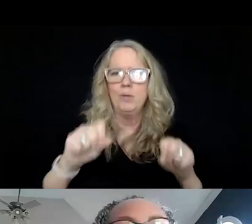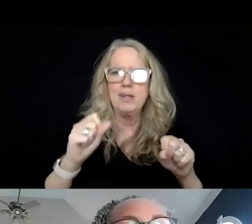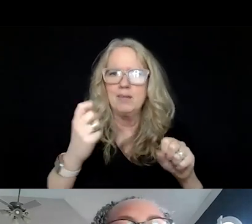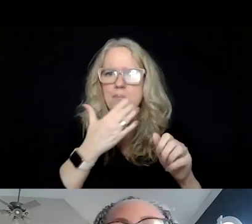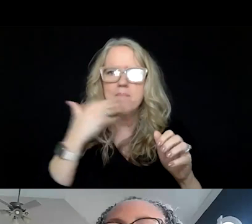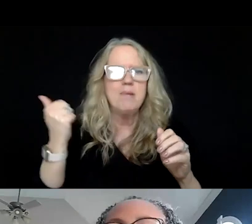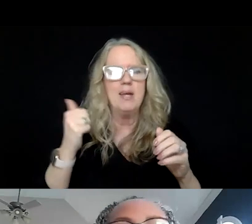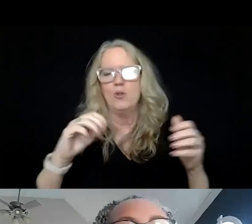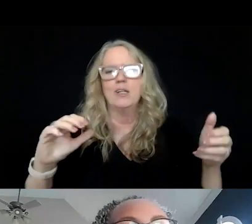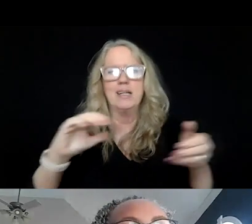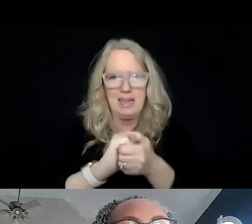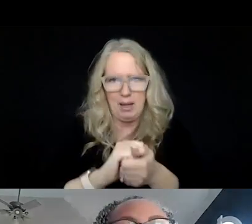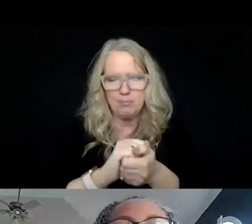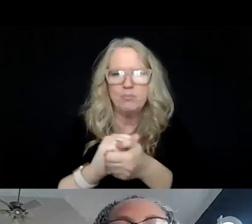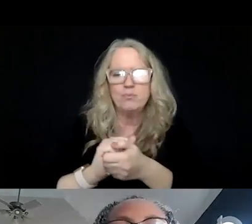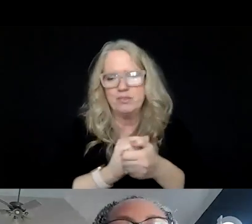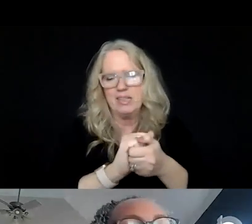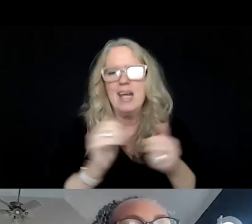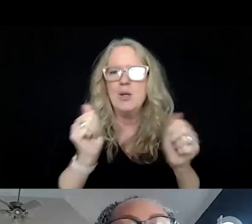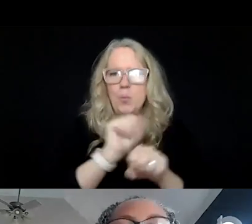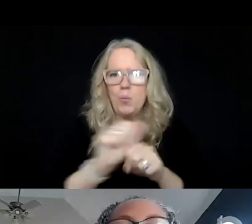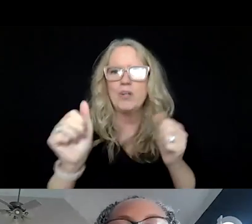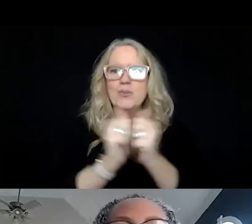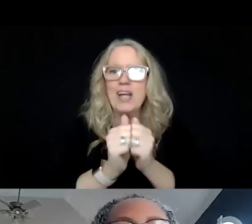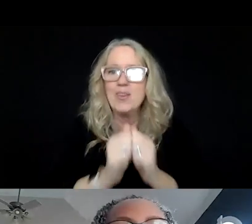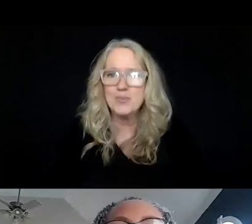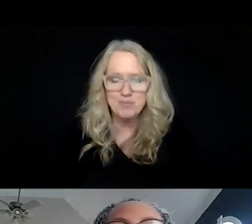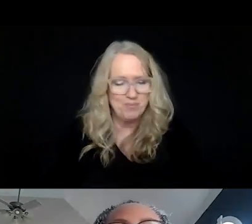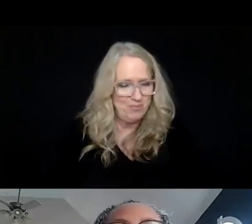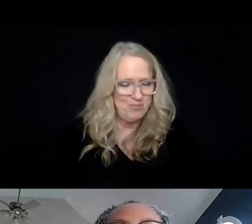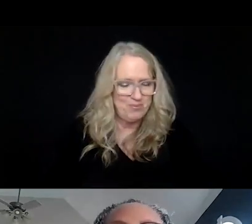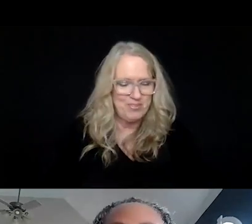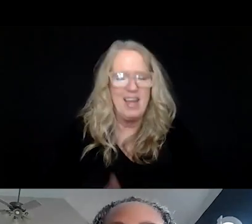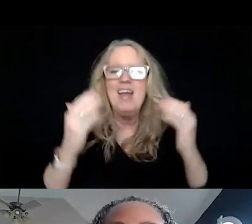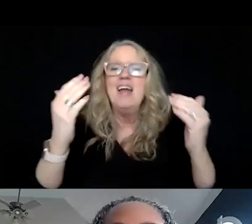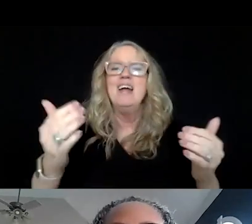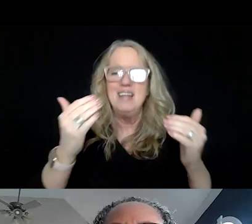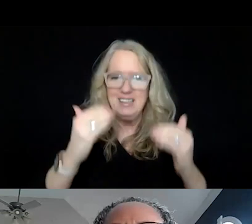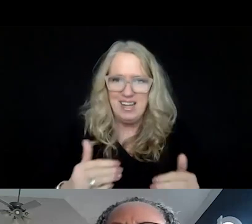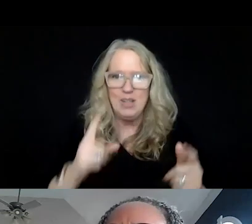COLLABORATIVE PARTNERSHIP AND WORK TOGETHER. NEXT, WE HAVE A EQUITY CONVENING COMING UP.